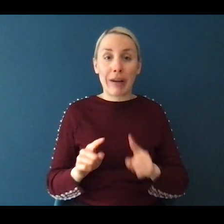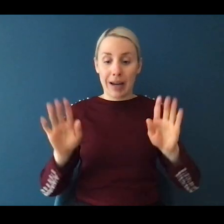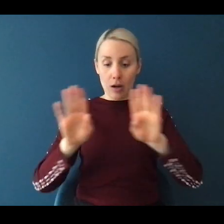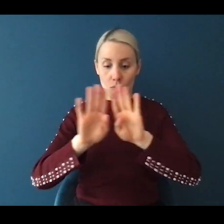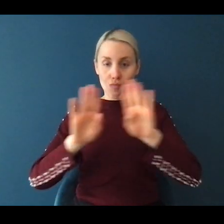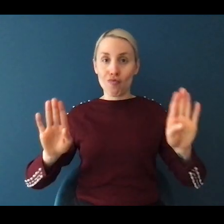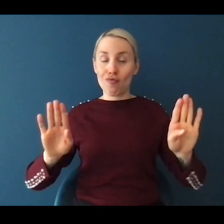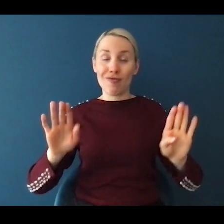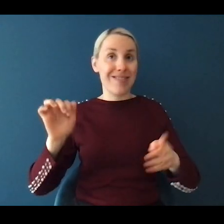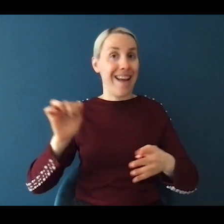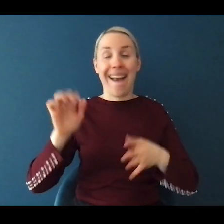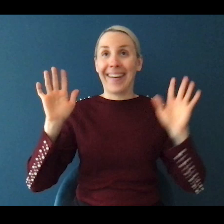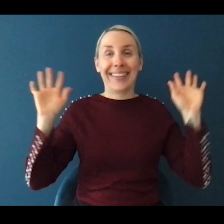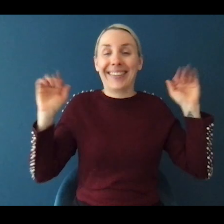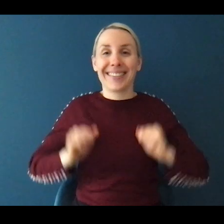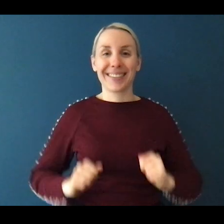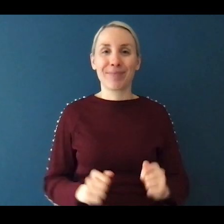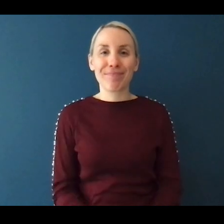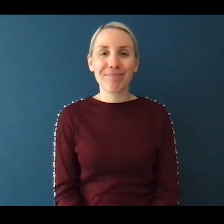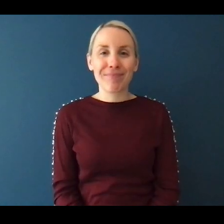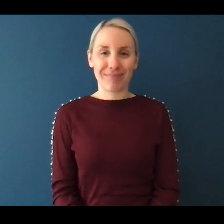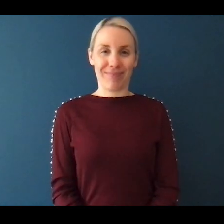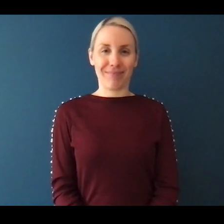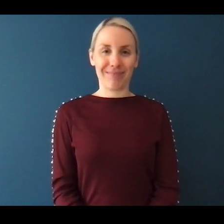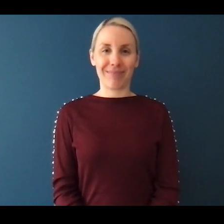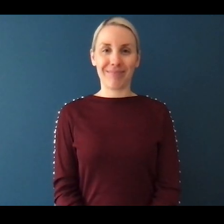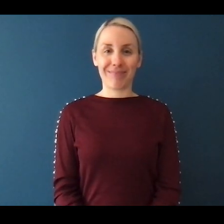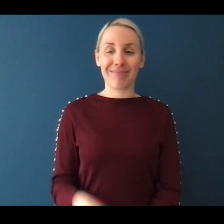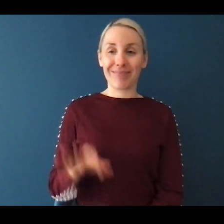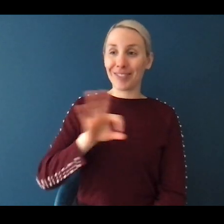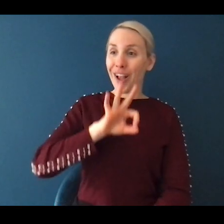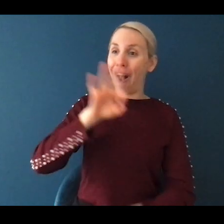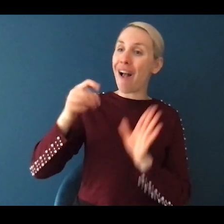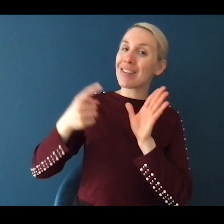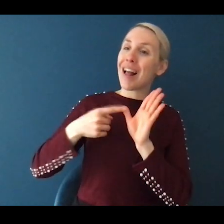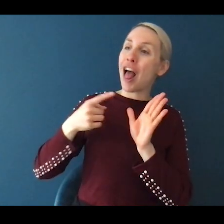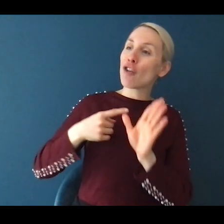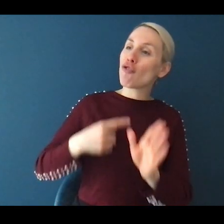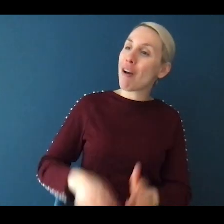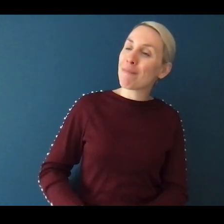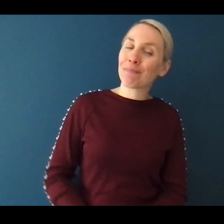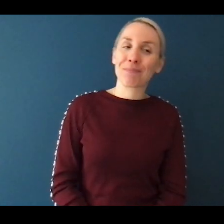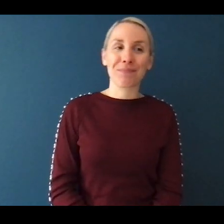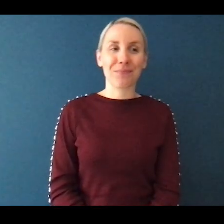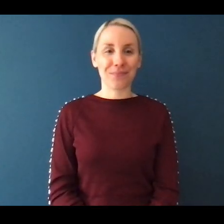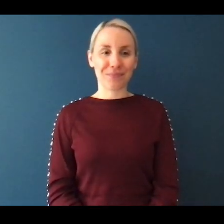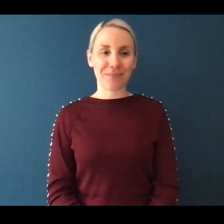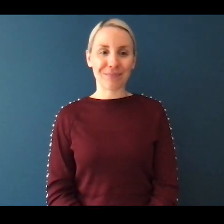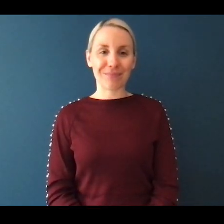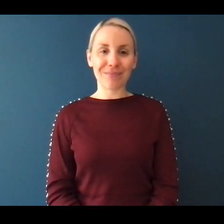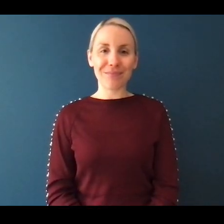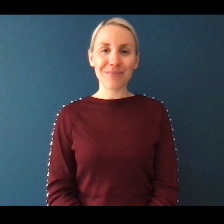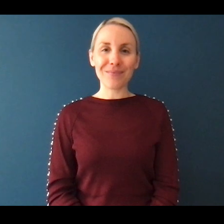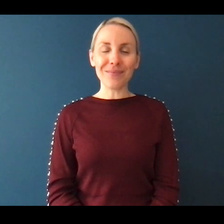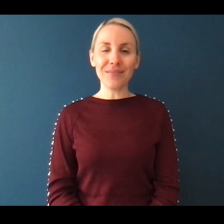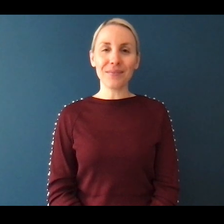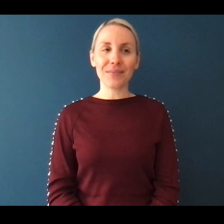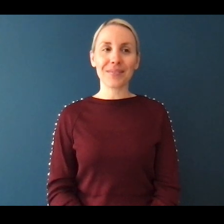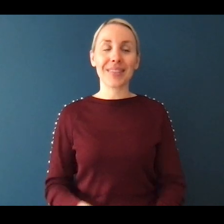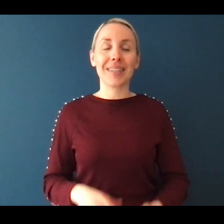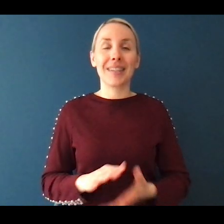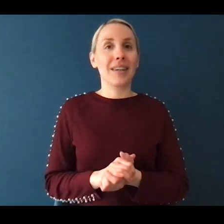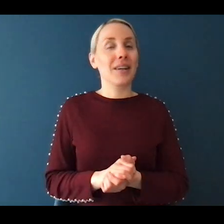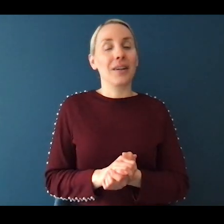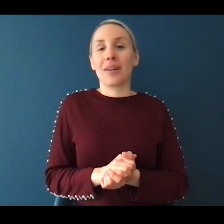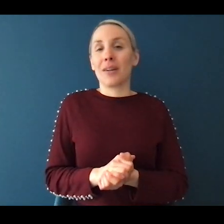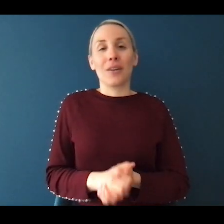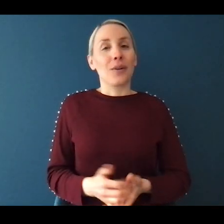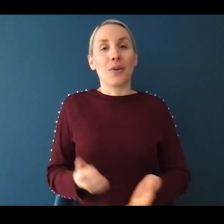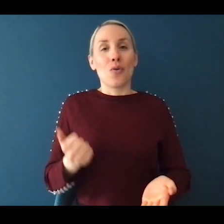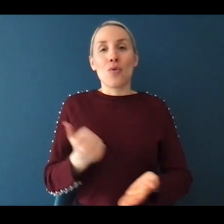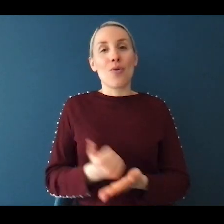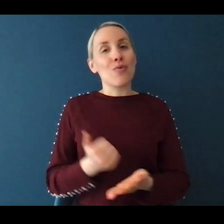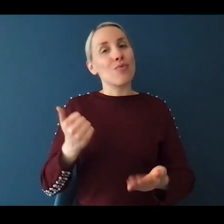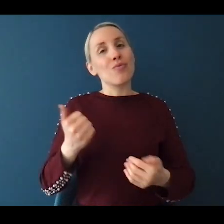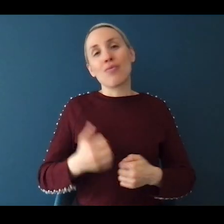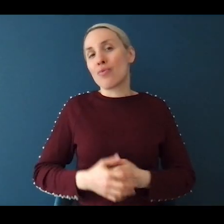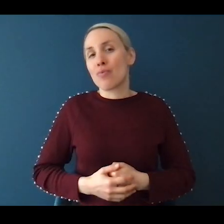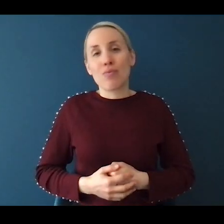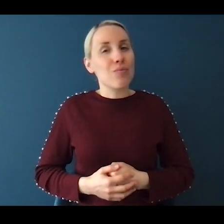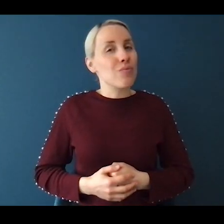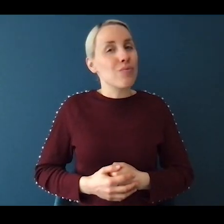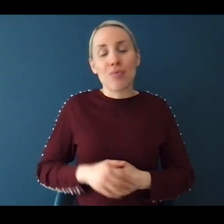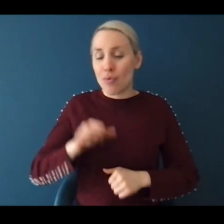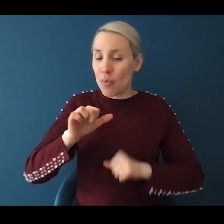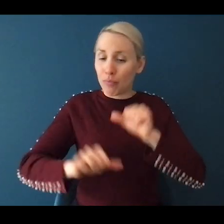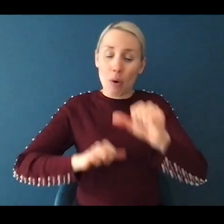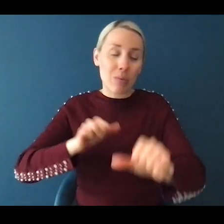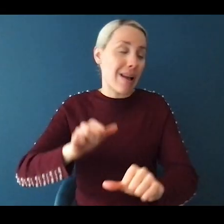and yeah. What about you Alejandra. Yeah it was really it was just really um wonderful